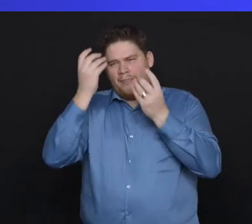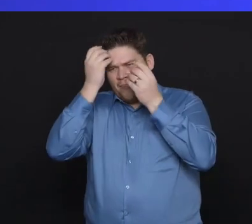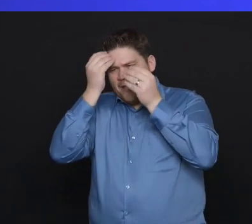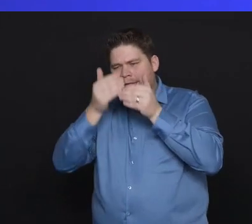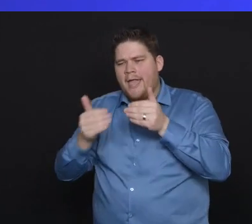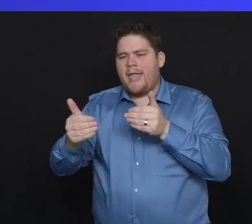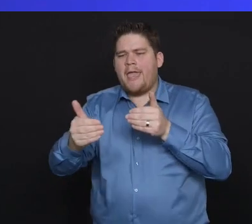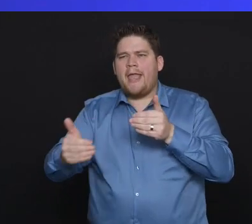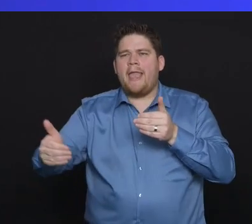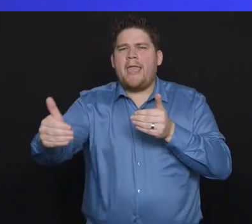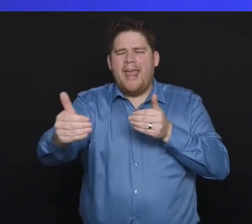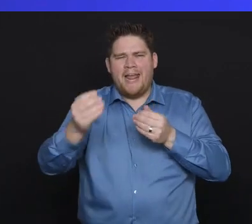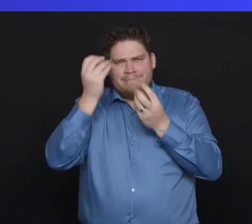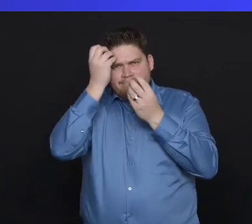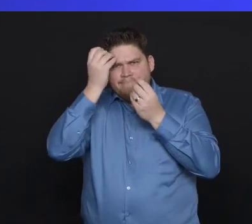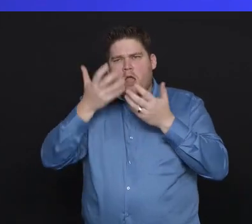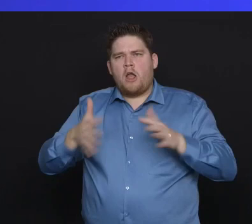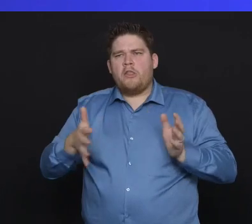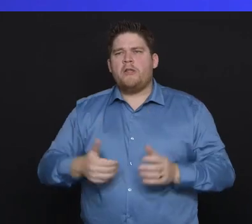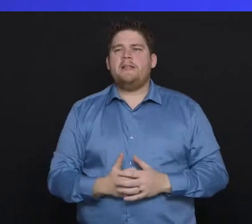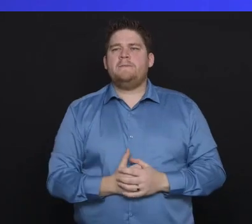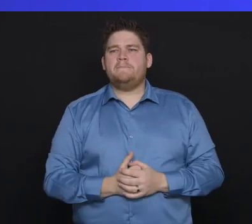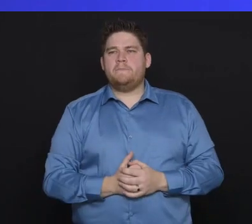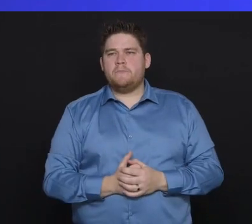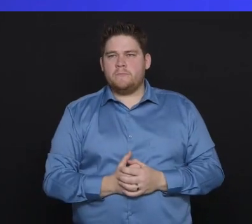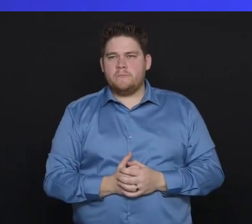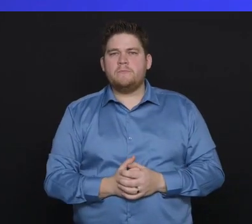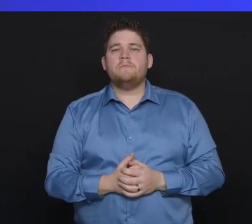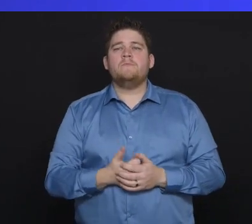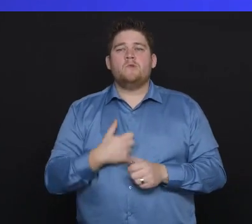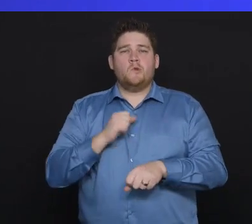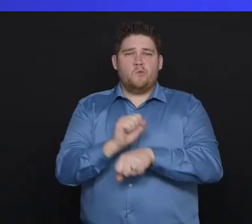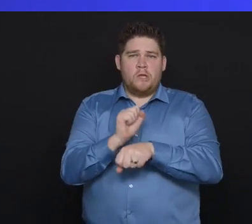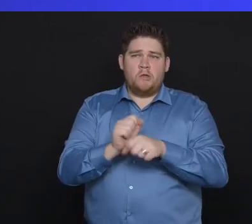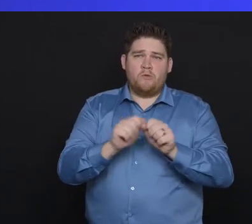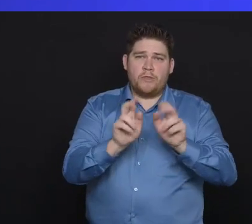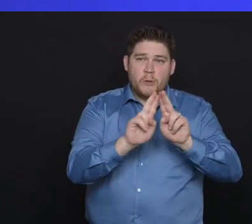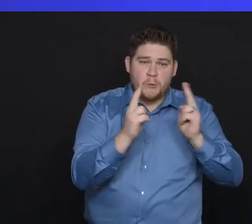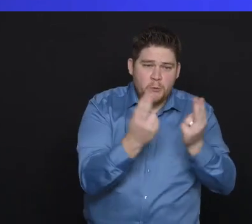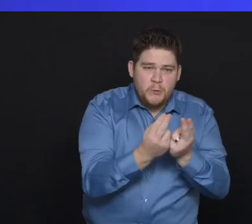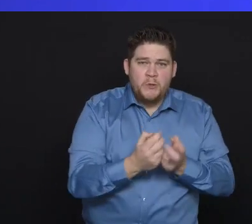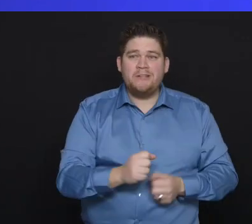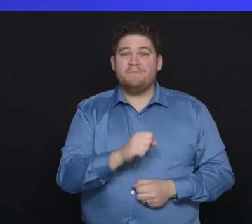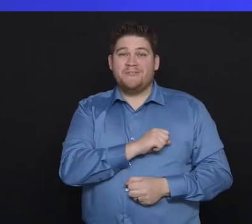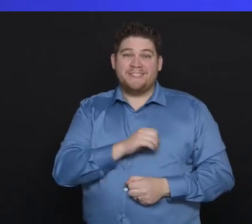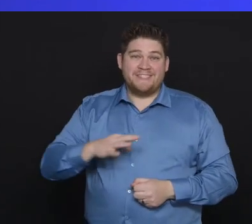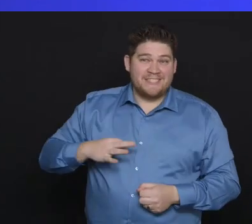We have put a lot of thought in this and publicly, the most important thing is that we have engaged across the